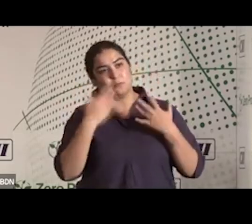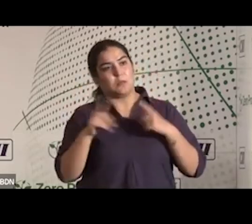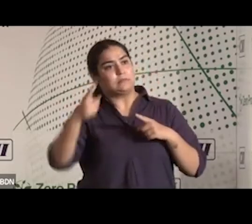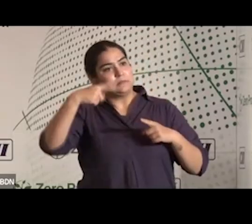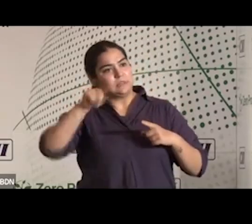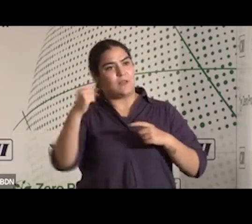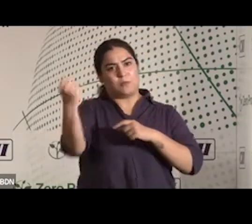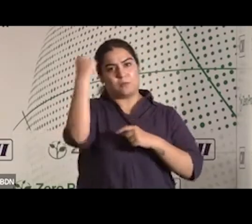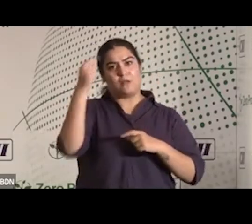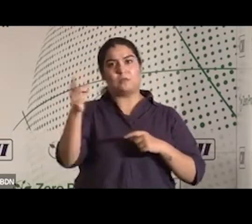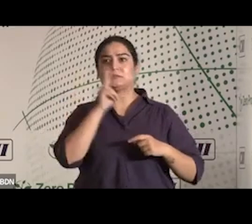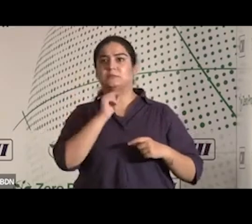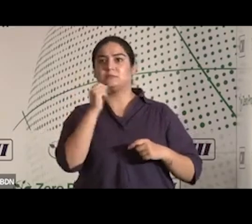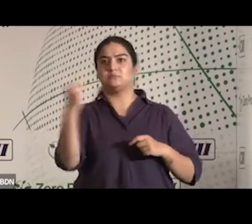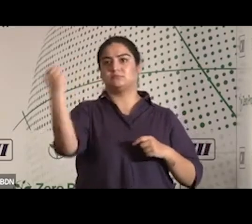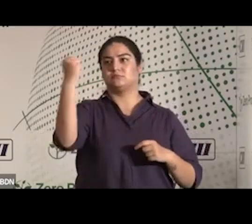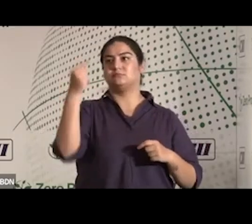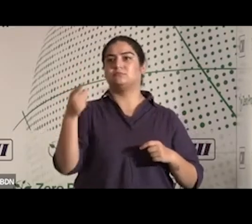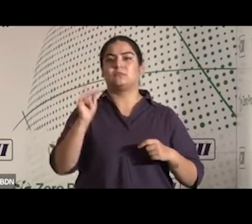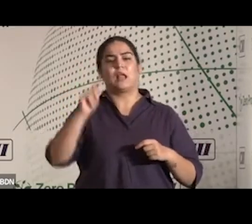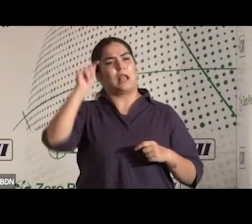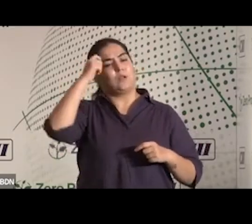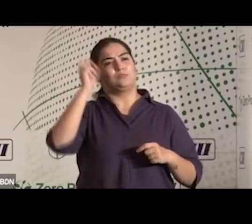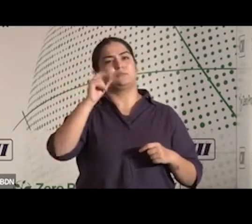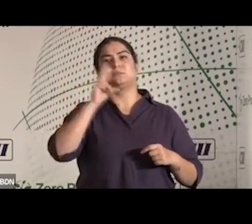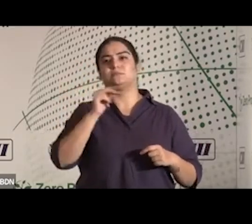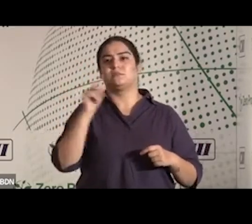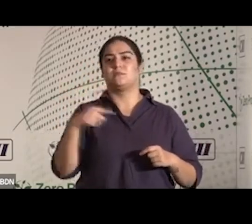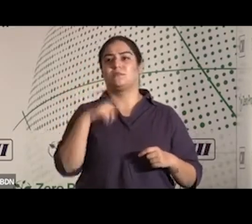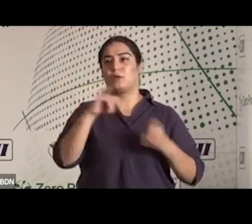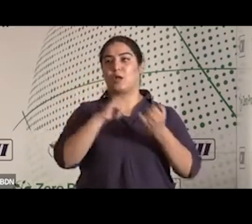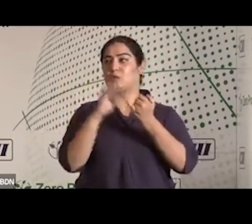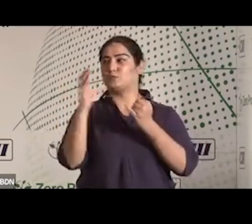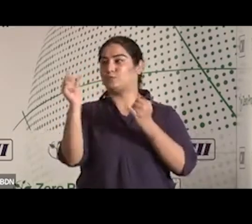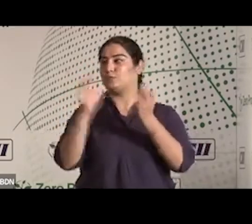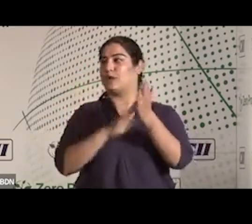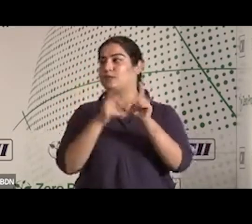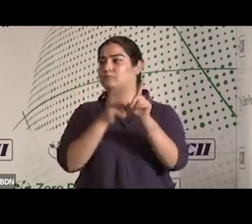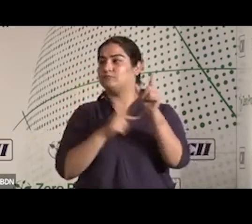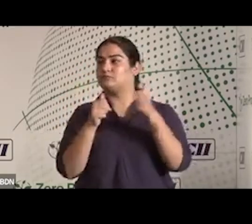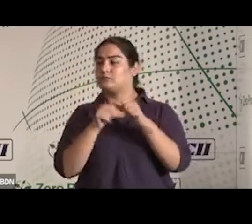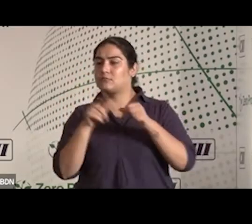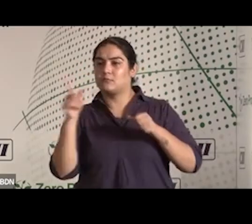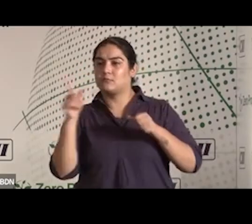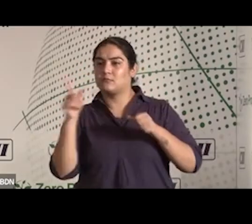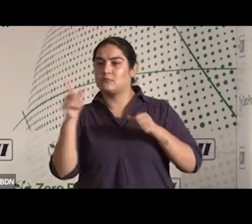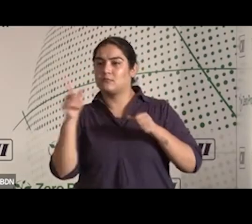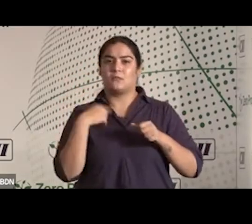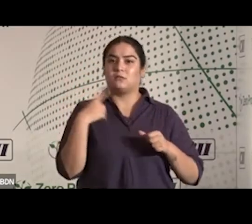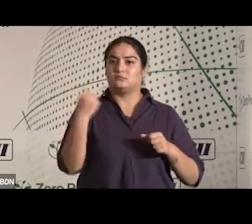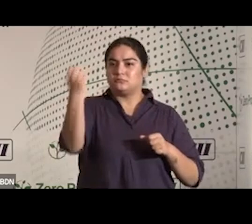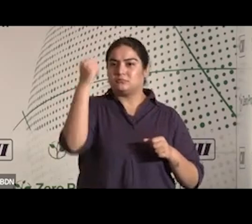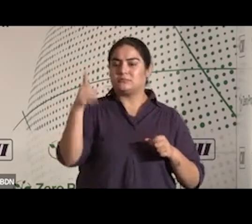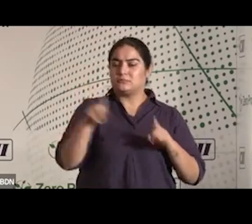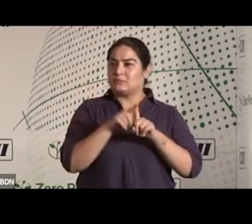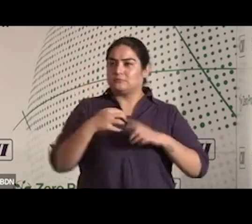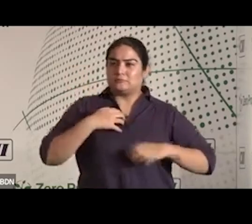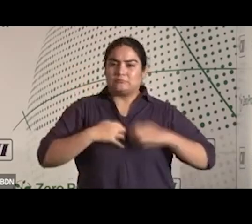in India, not in English. One of them is so mild and so we are so, so excited